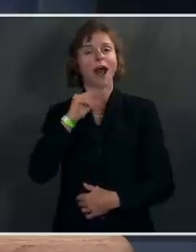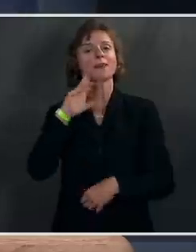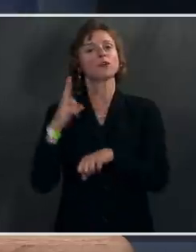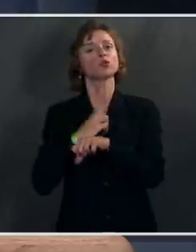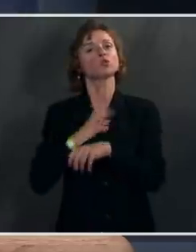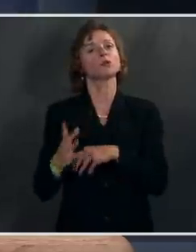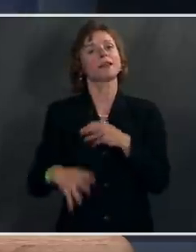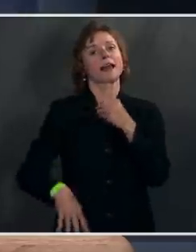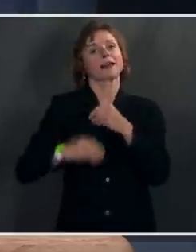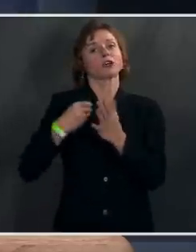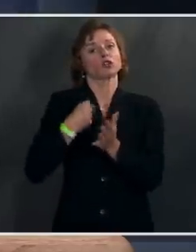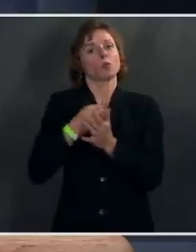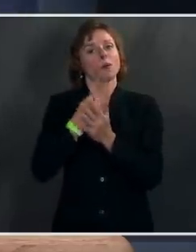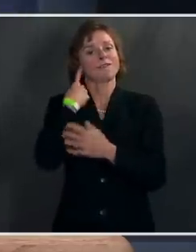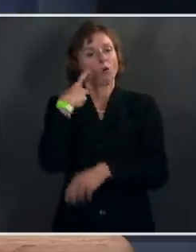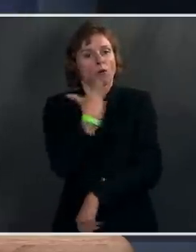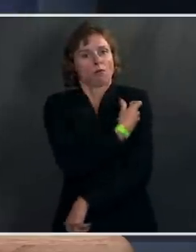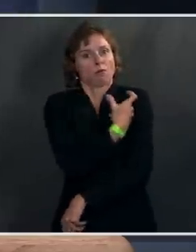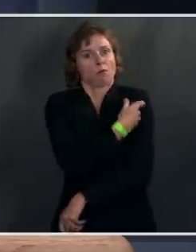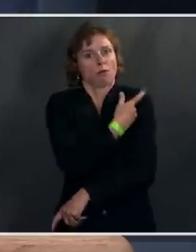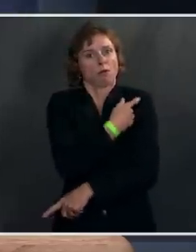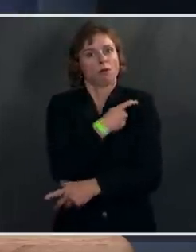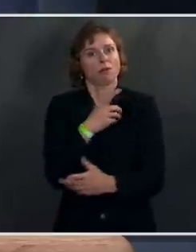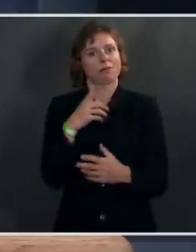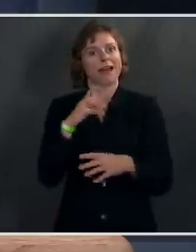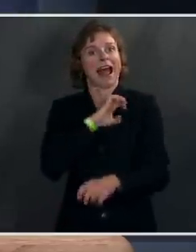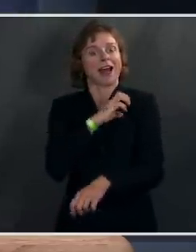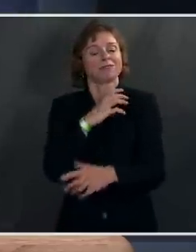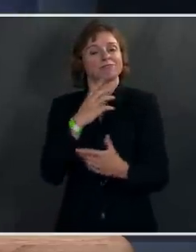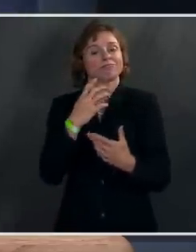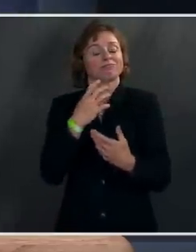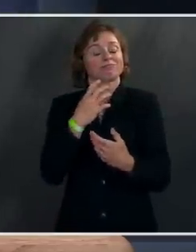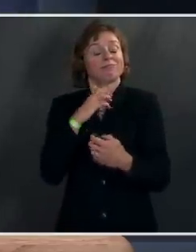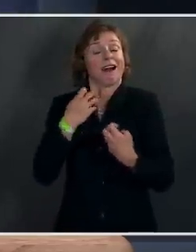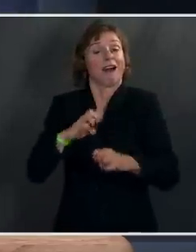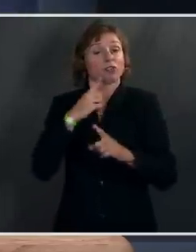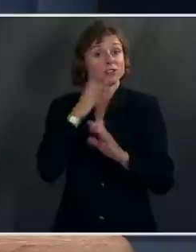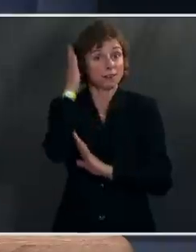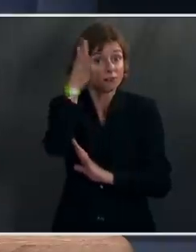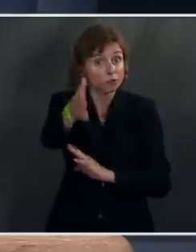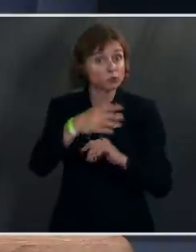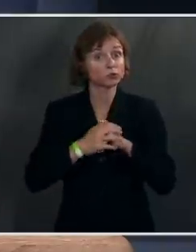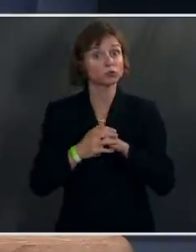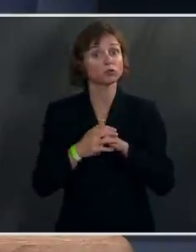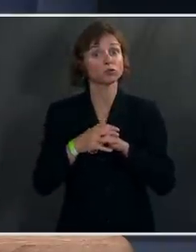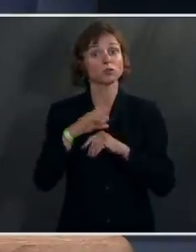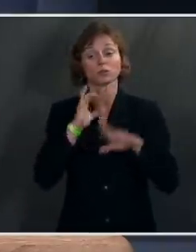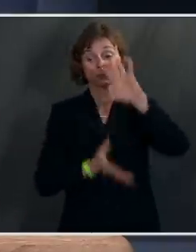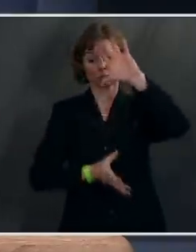and emergency supplies moving forward. This reimbursement effort is estimated to total $3 to 5 billion